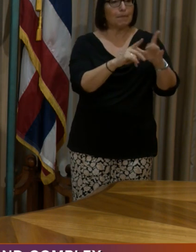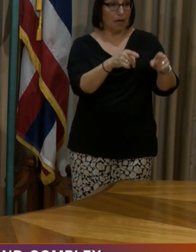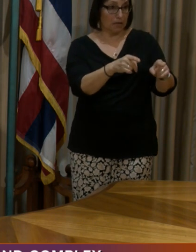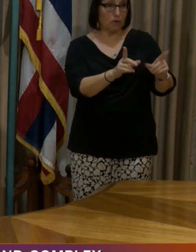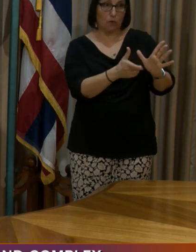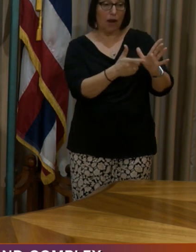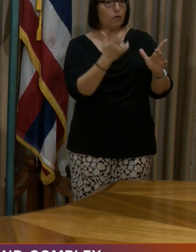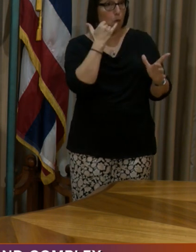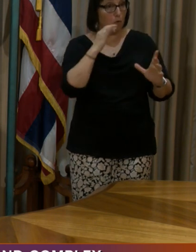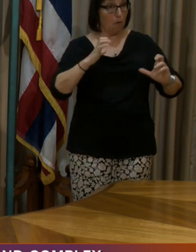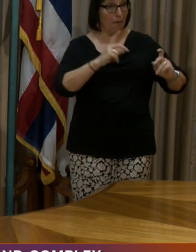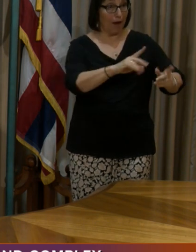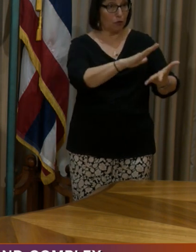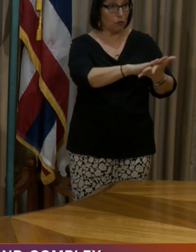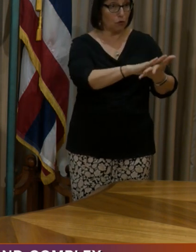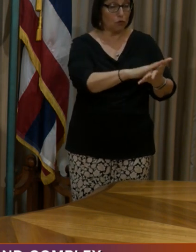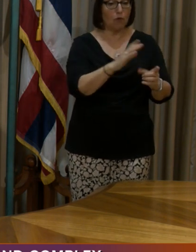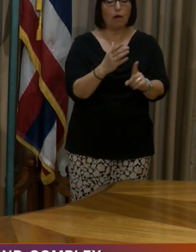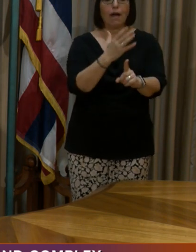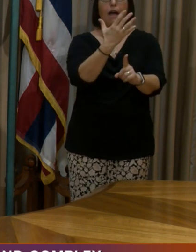CASES IN THE LAST 14 DAY PERIOD BY ISLAND AS THE THRESHOLD FOR IN PERSON.